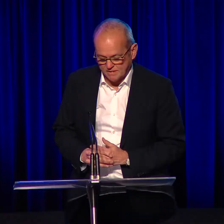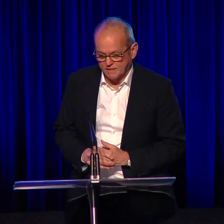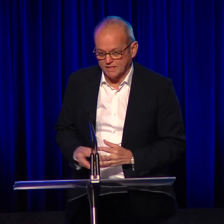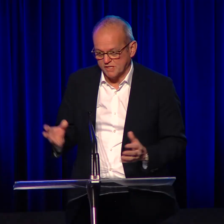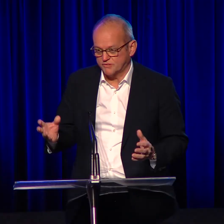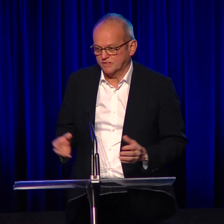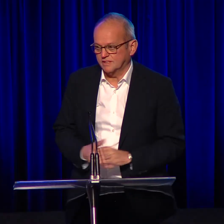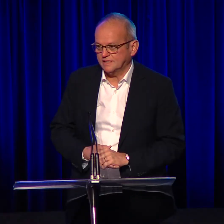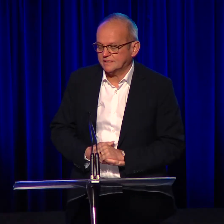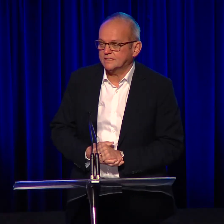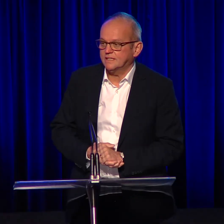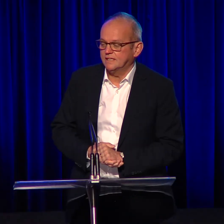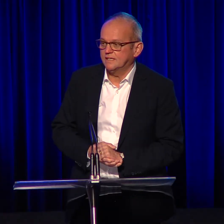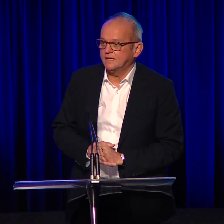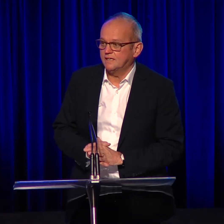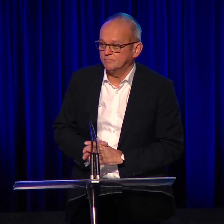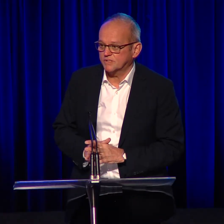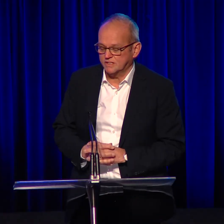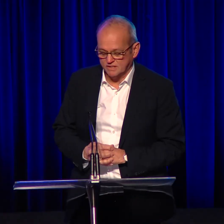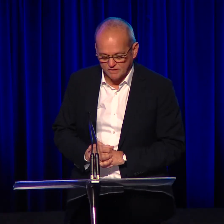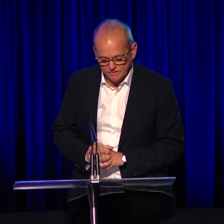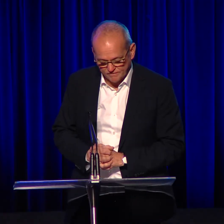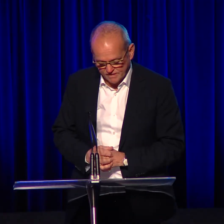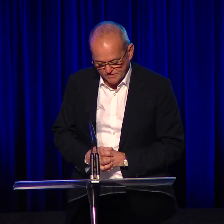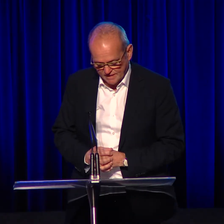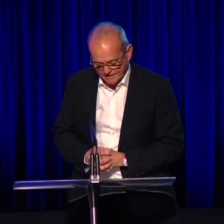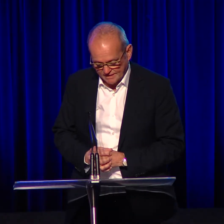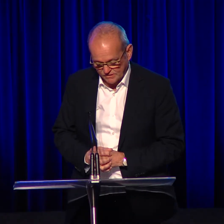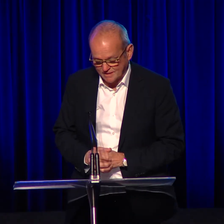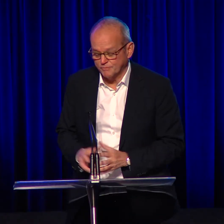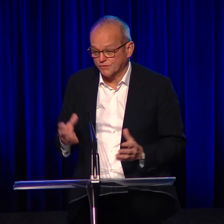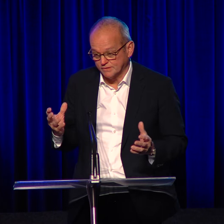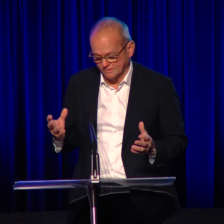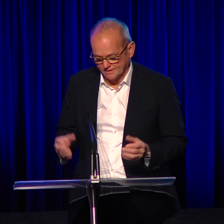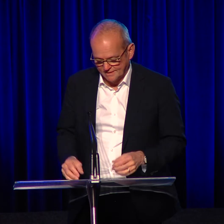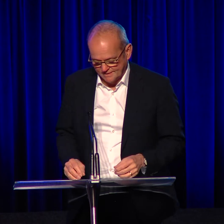My name is Adrian Collette. I'm CEO of the Australia Council and I'm thrilled to